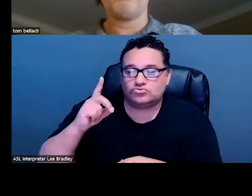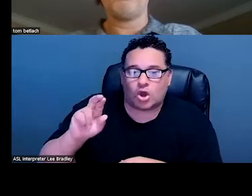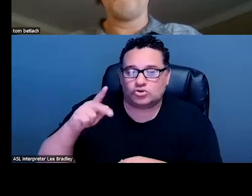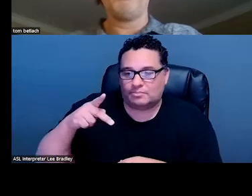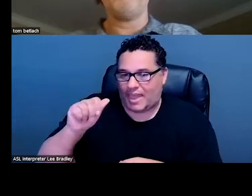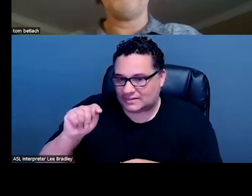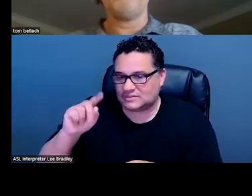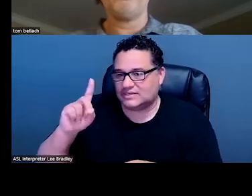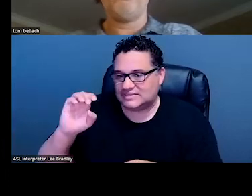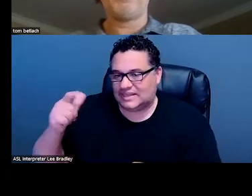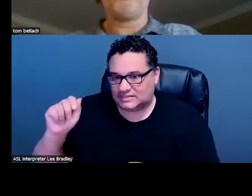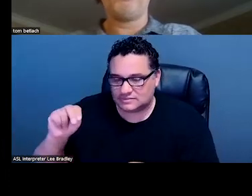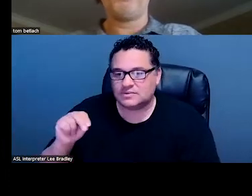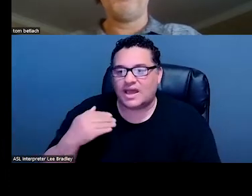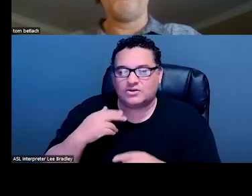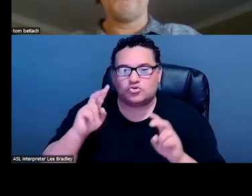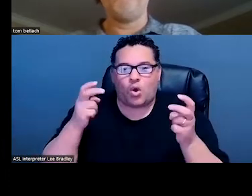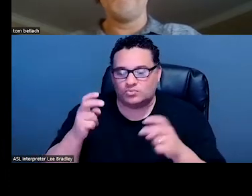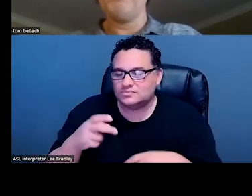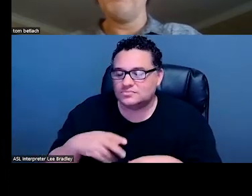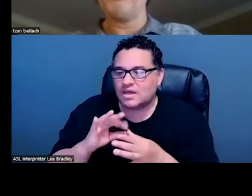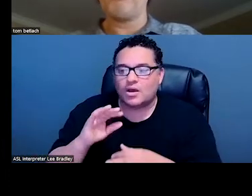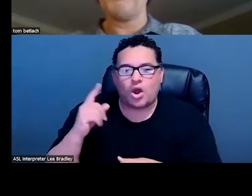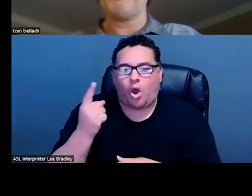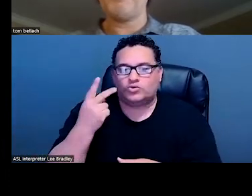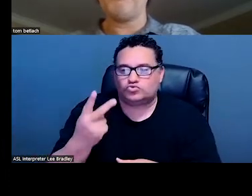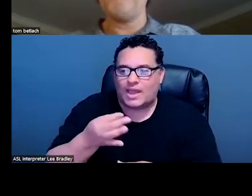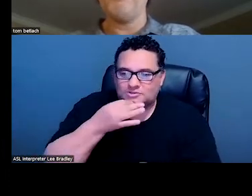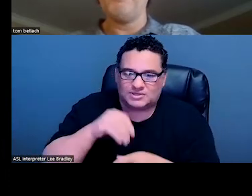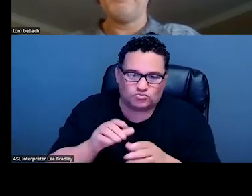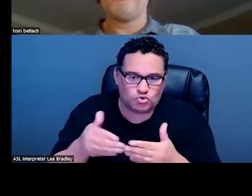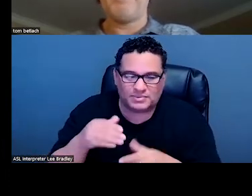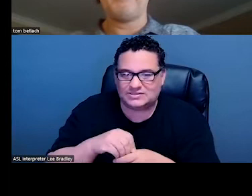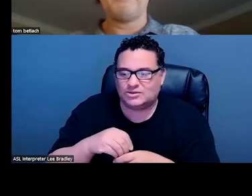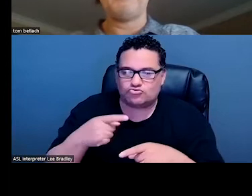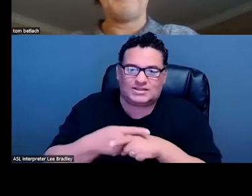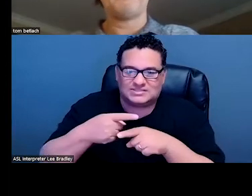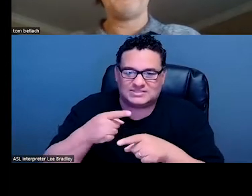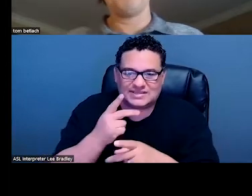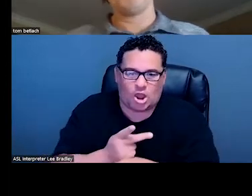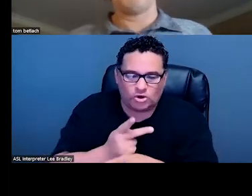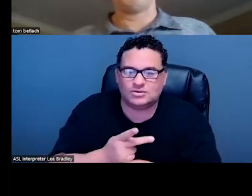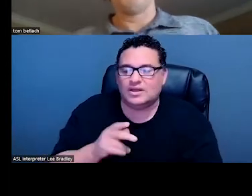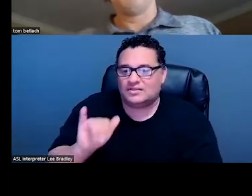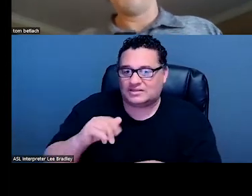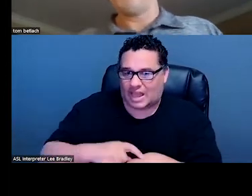ARE ALWAYS TWO EXPERTS IN THE ROOM. AND IN CRISIS CARE. IT WAS HIGHLIGHTED AT THAT TIME, THAT, WOULD